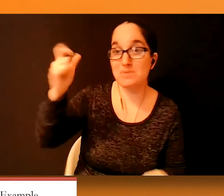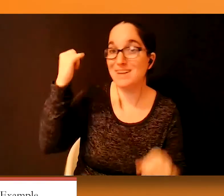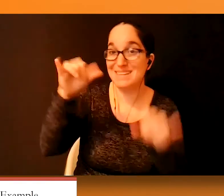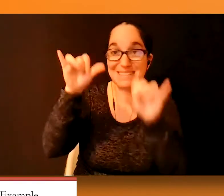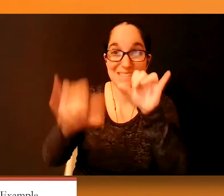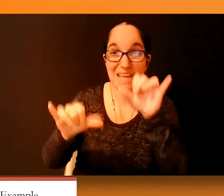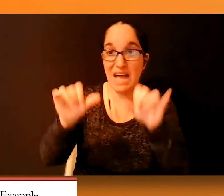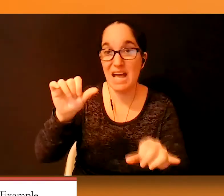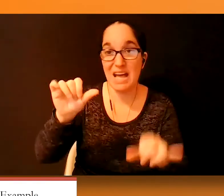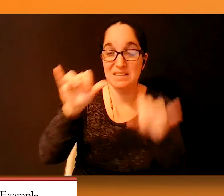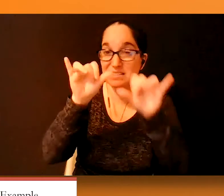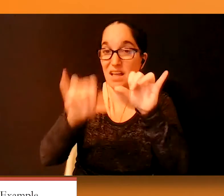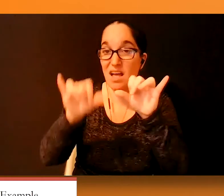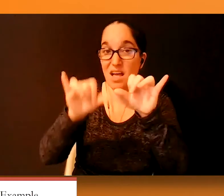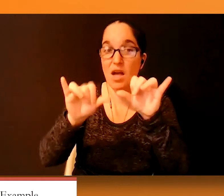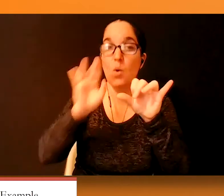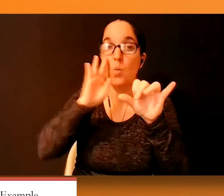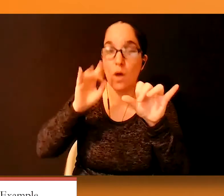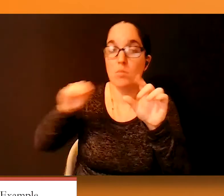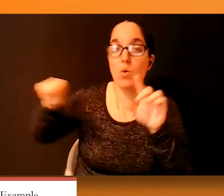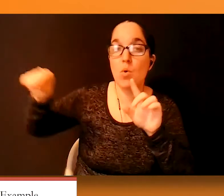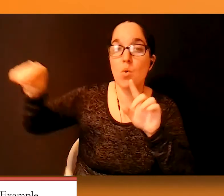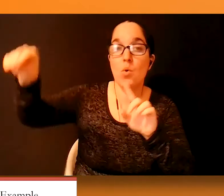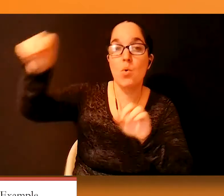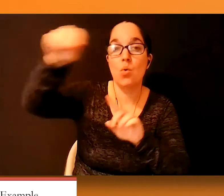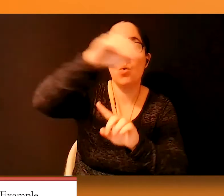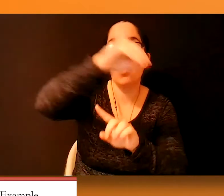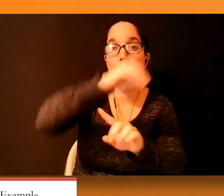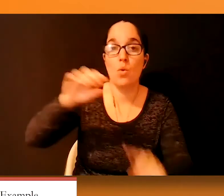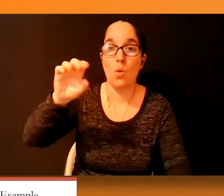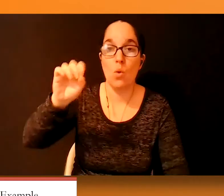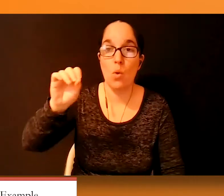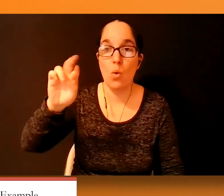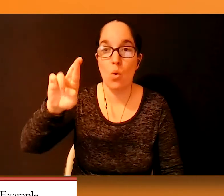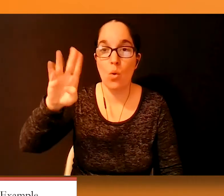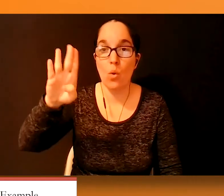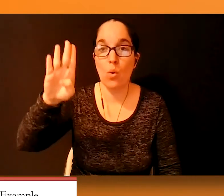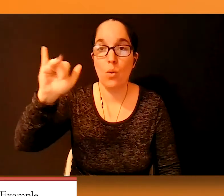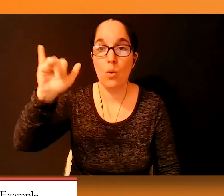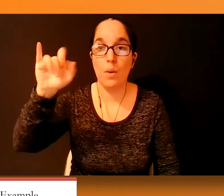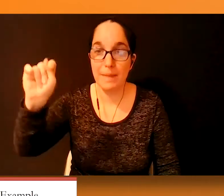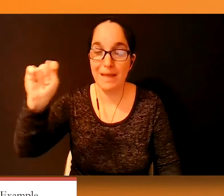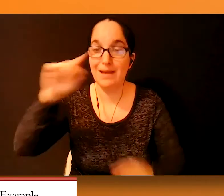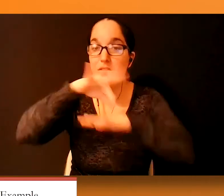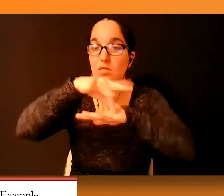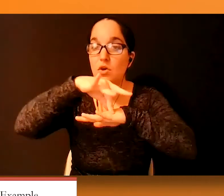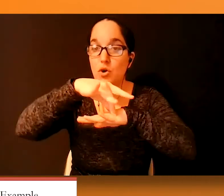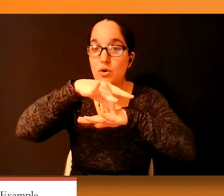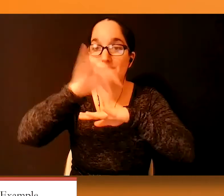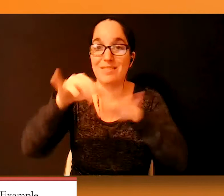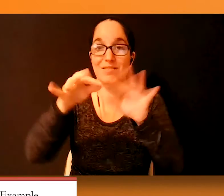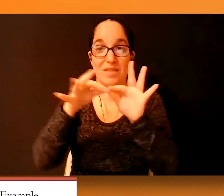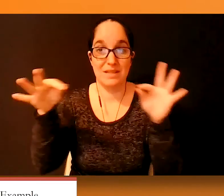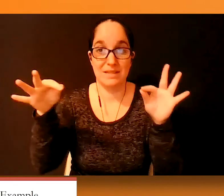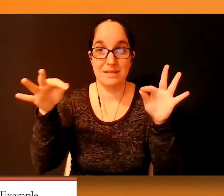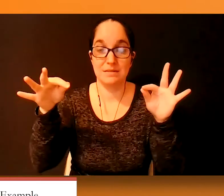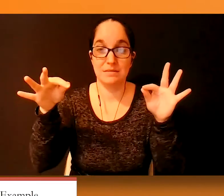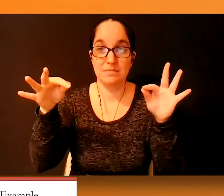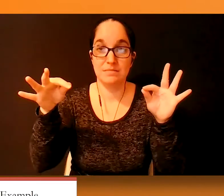So, let's say you had the sentence "The moon does not stay still. It travels around or orbits the earth." So, that's the sentence.